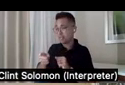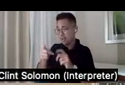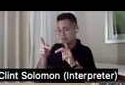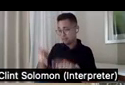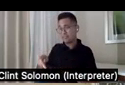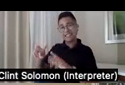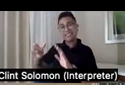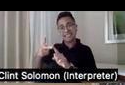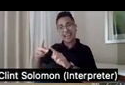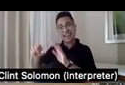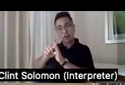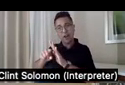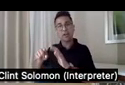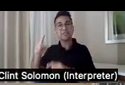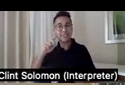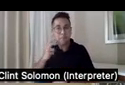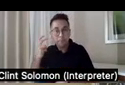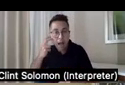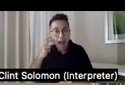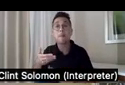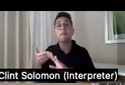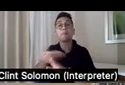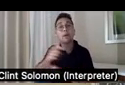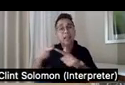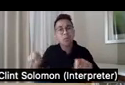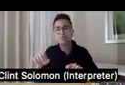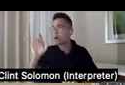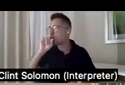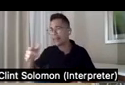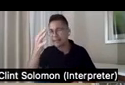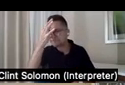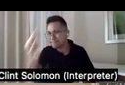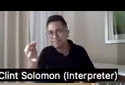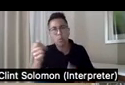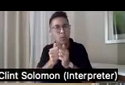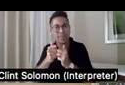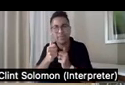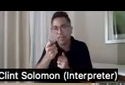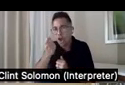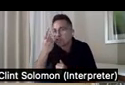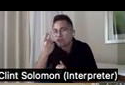pre-linguistic but boy very close to understanding symbols it's emerging and i'm thinking about how